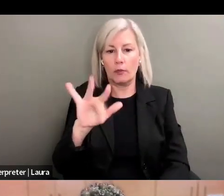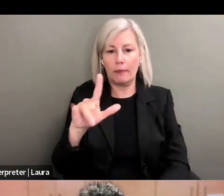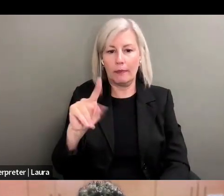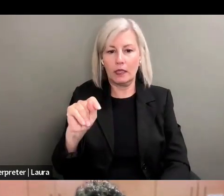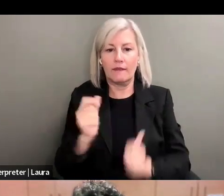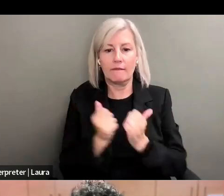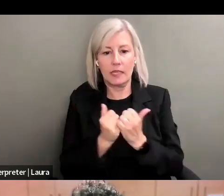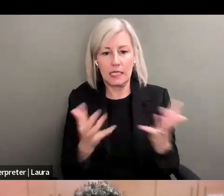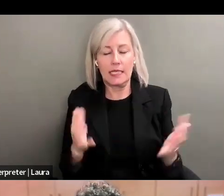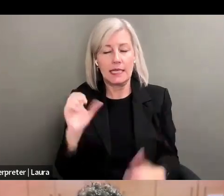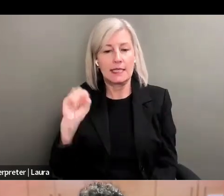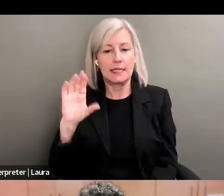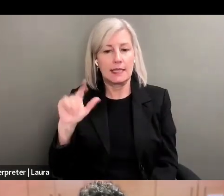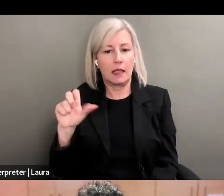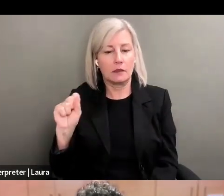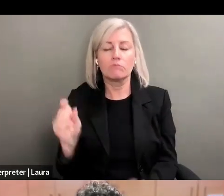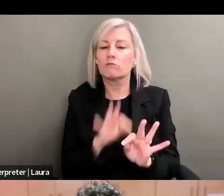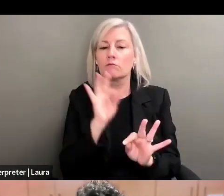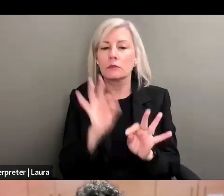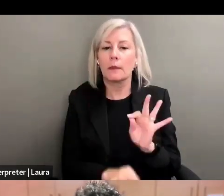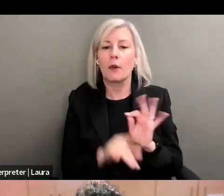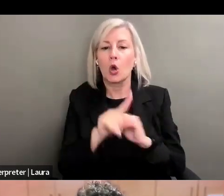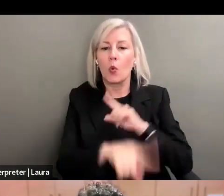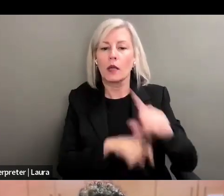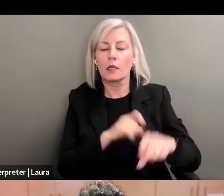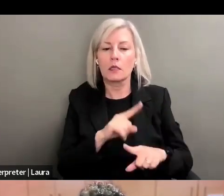This is a very simple questionnaire that assesses listening fatigue and